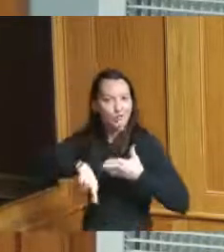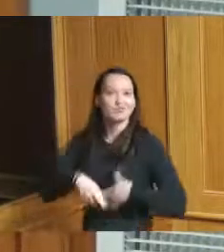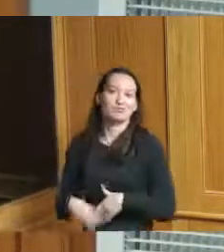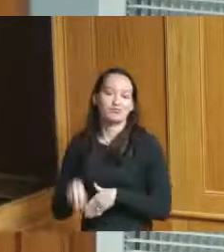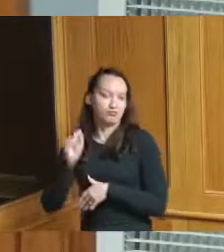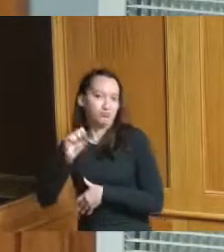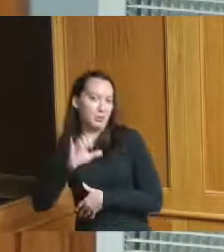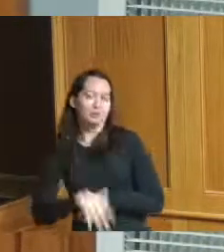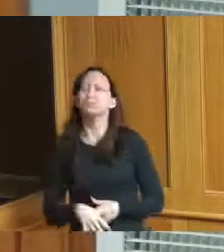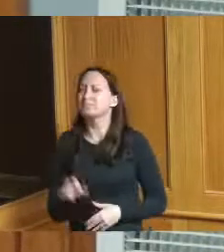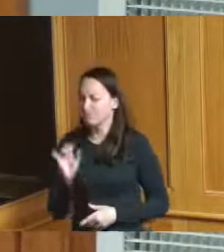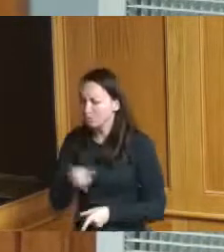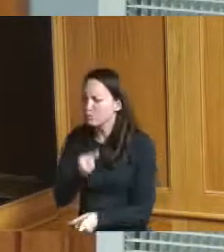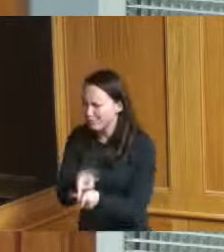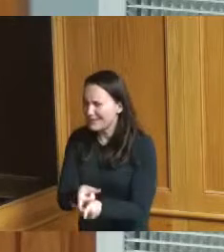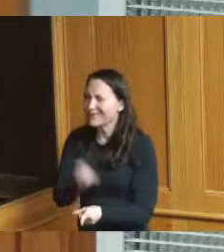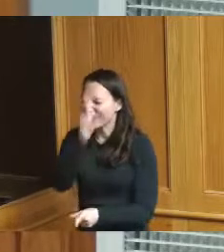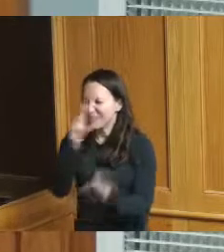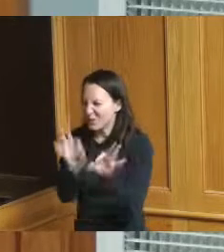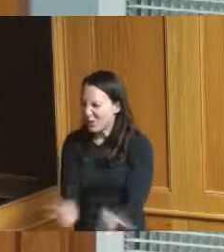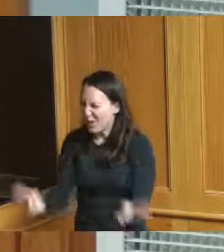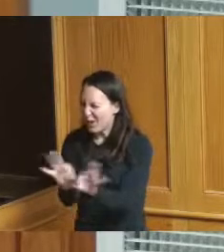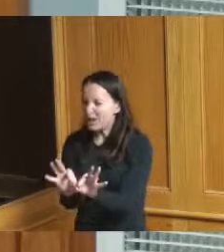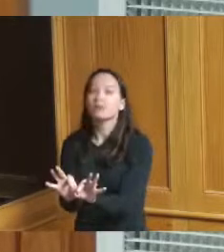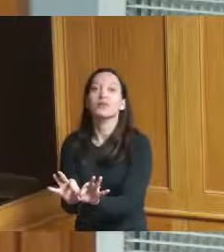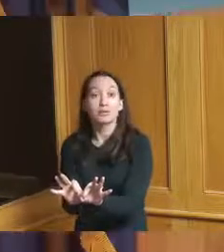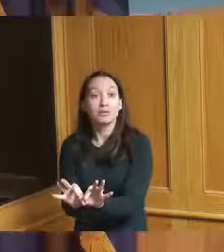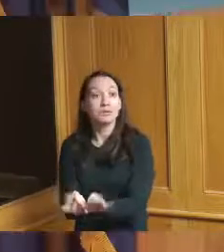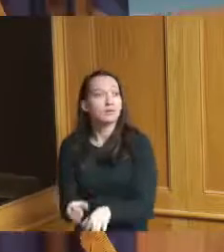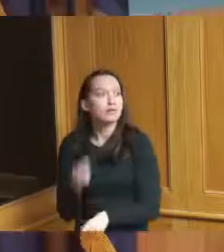thank you I think that's important he said the customer service said there